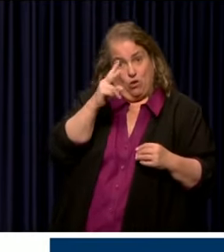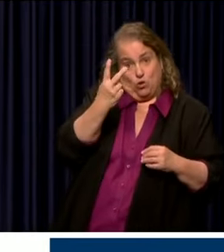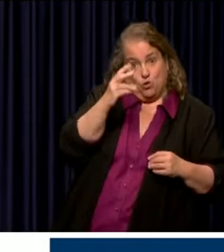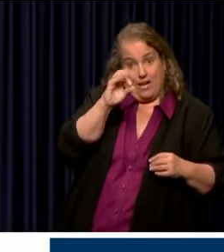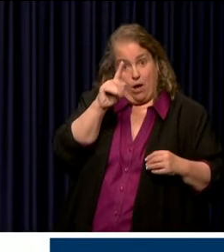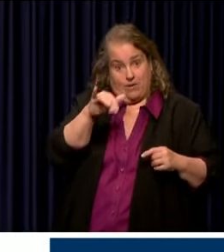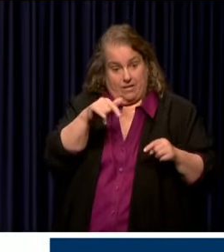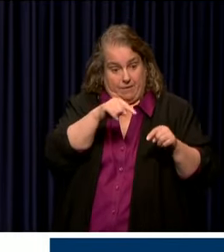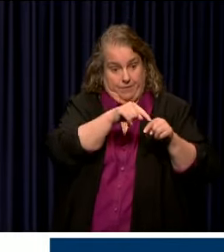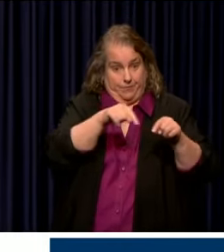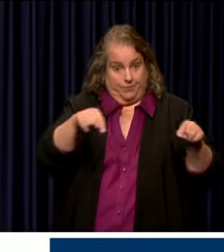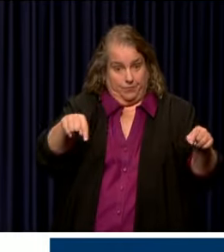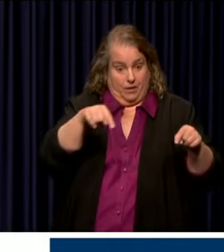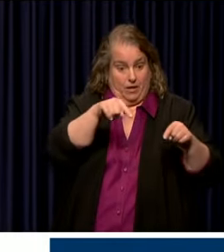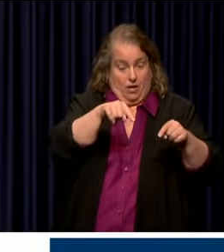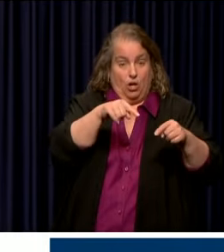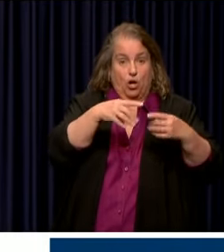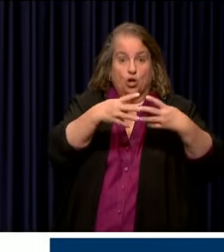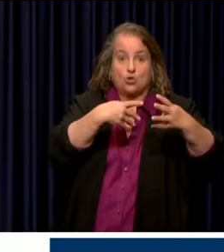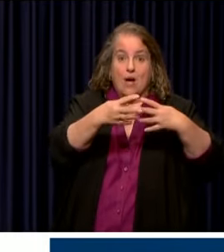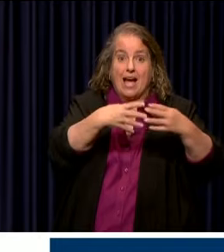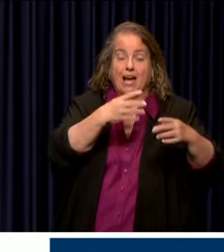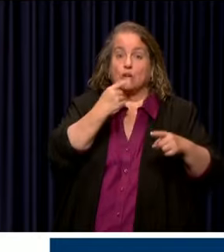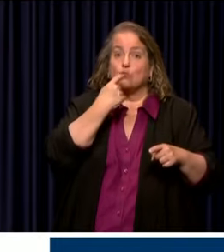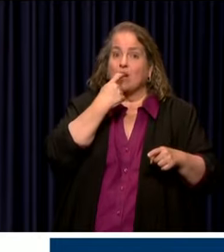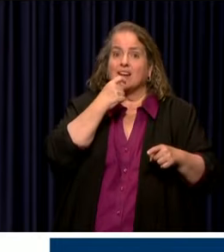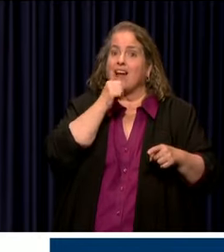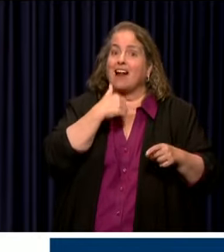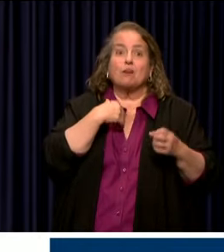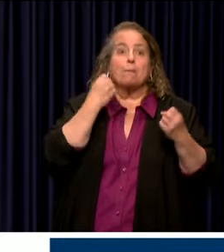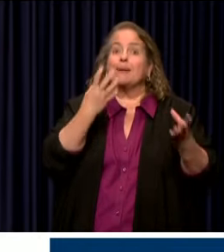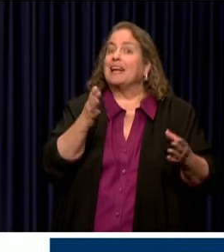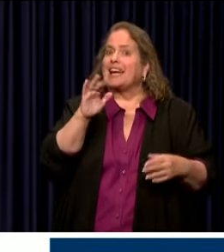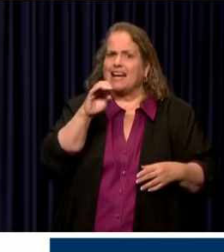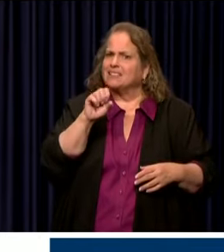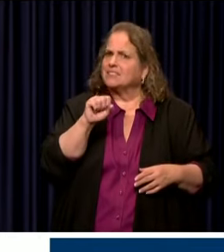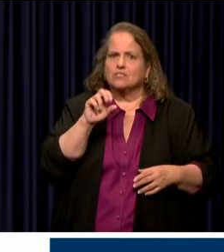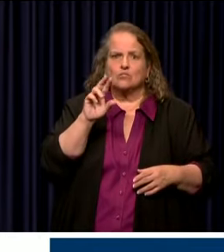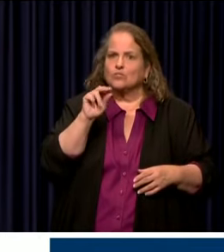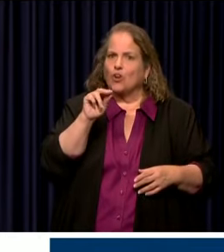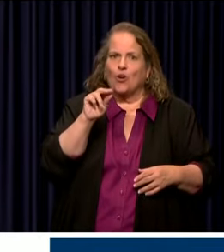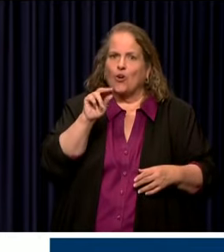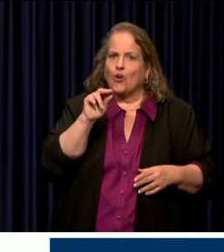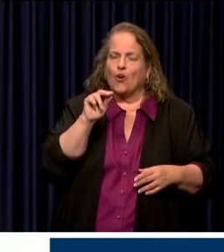[NON-AUDIBLE QUESTION]